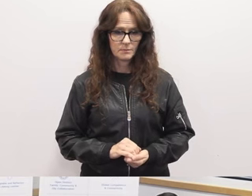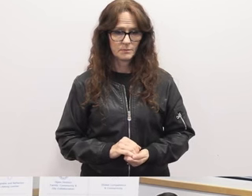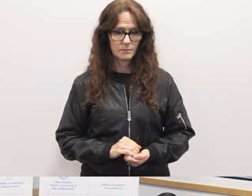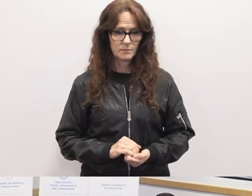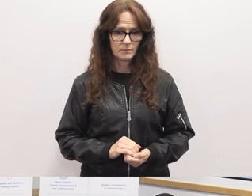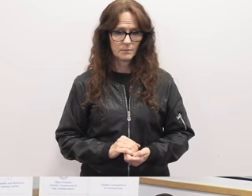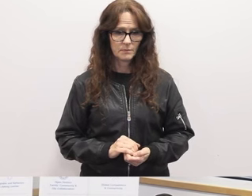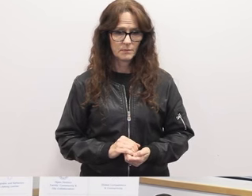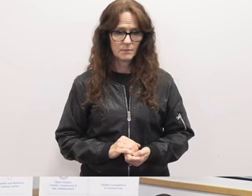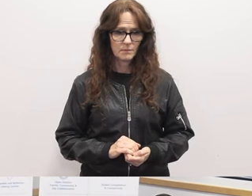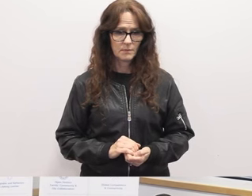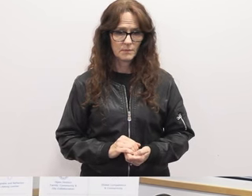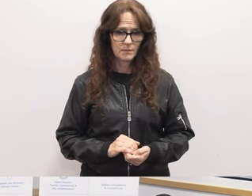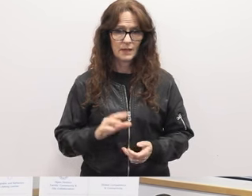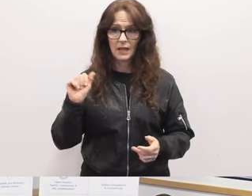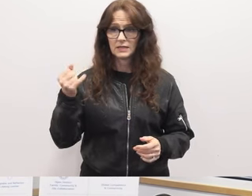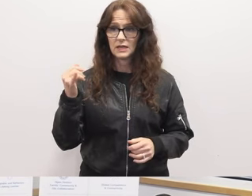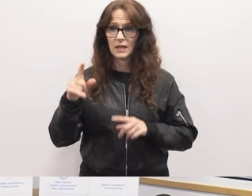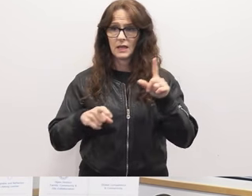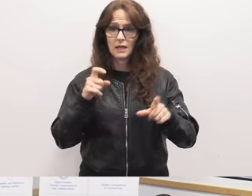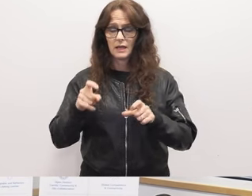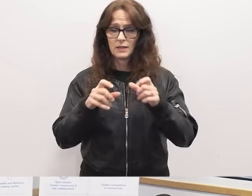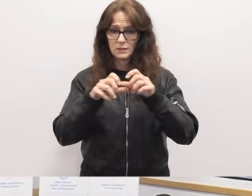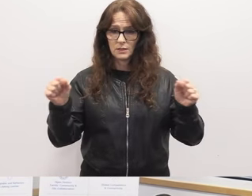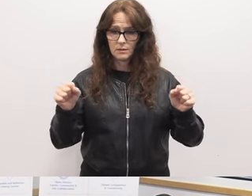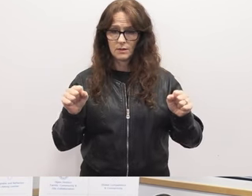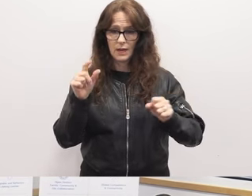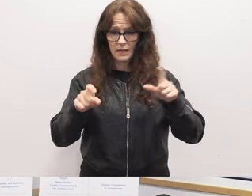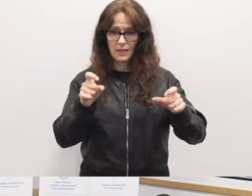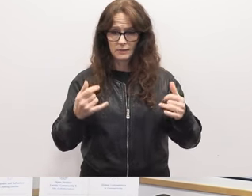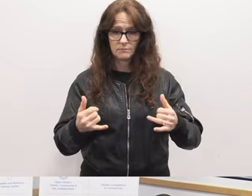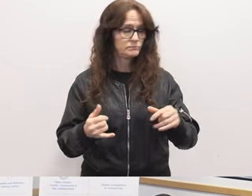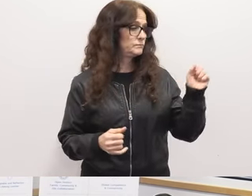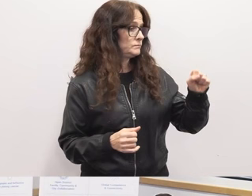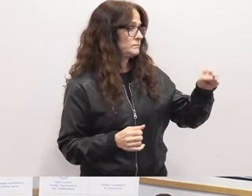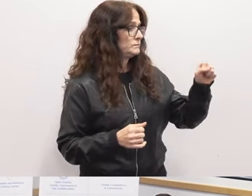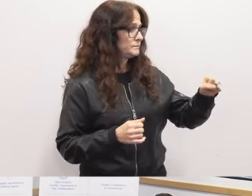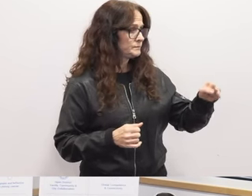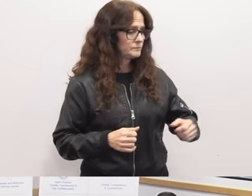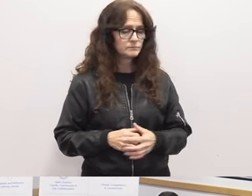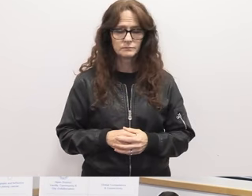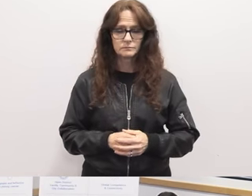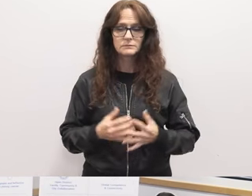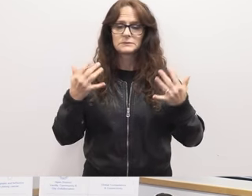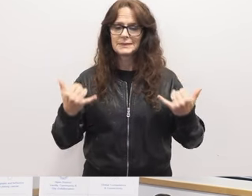Is this a time to ask questions AJ for what the superintendent just shared? [AJ Crabill] Absolutely. This is definitely your time to deliberate